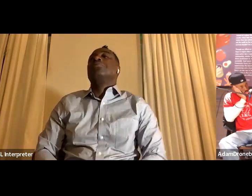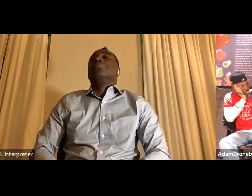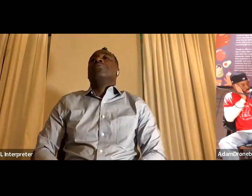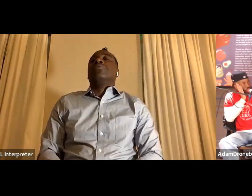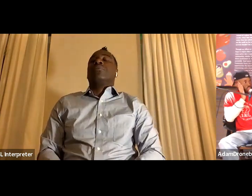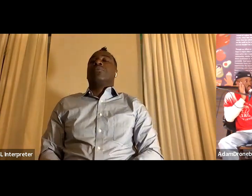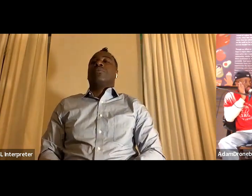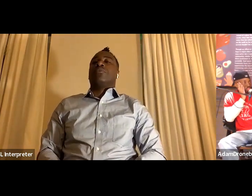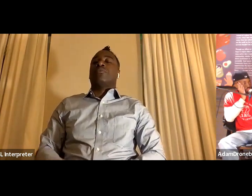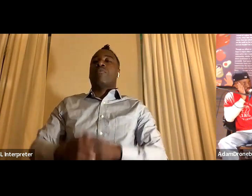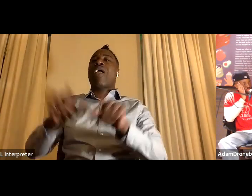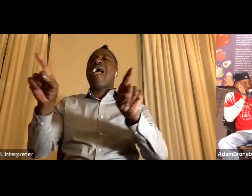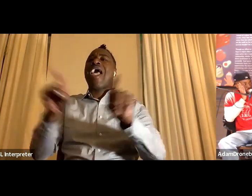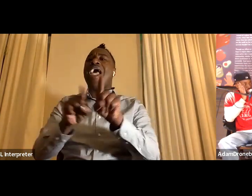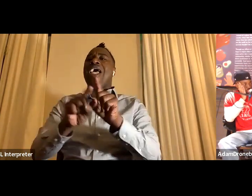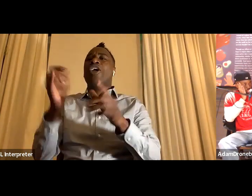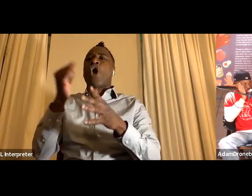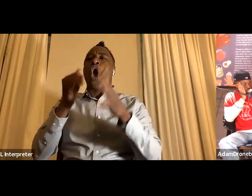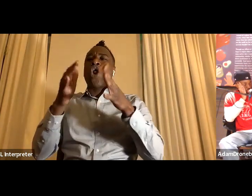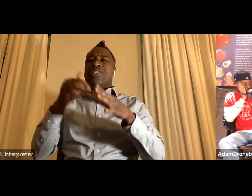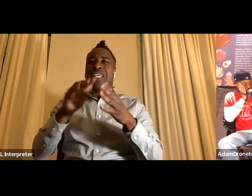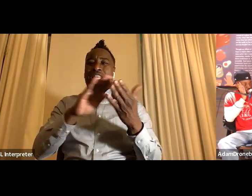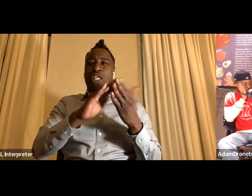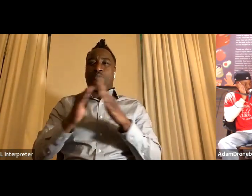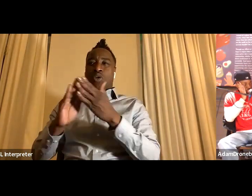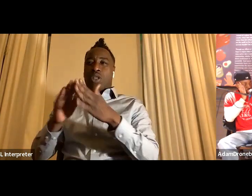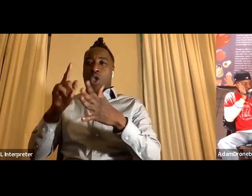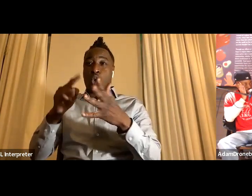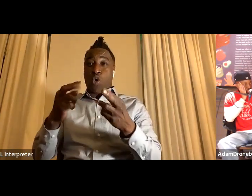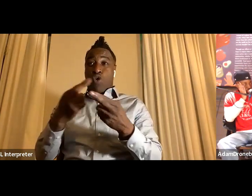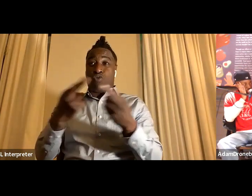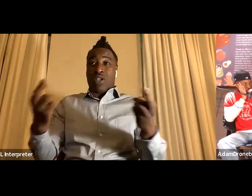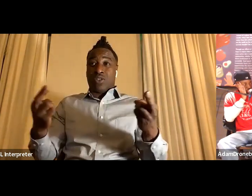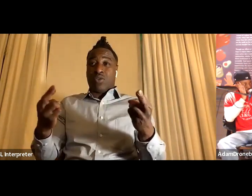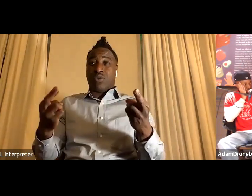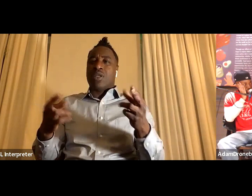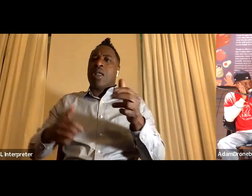what resources do you think would be most valuable for the arts here